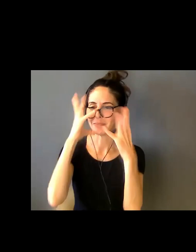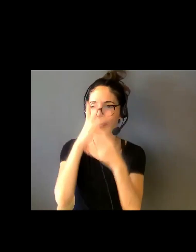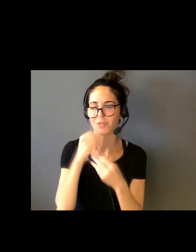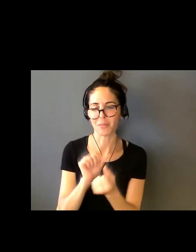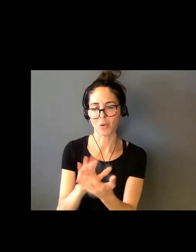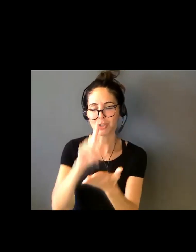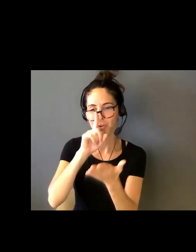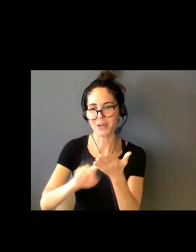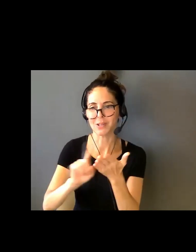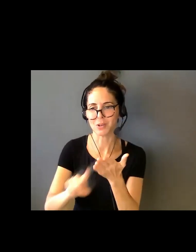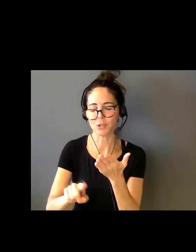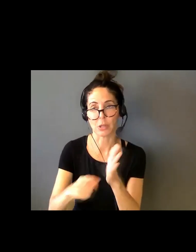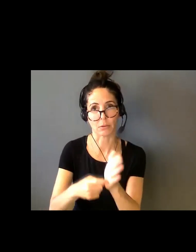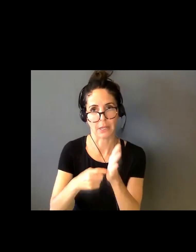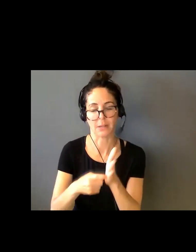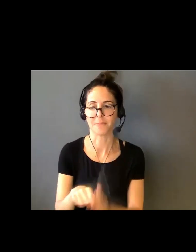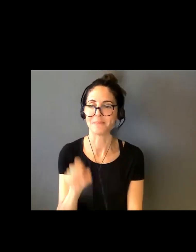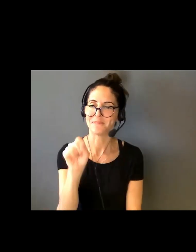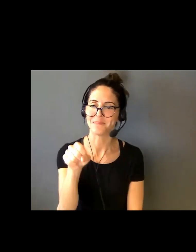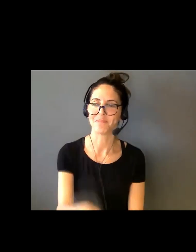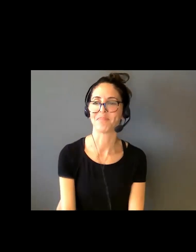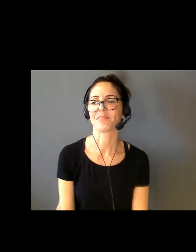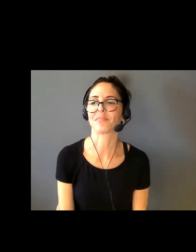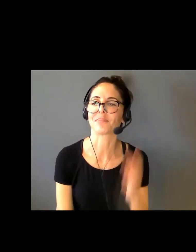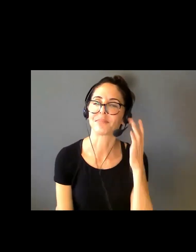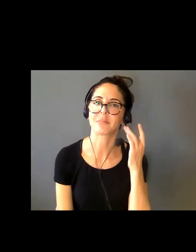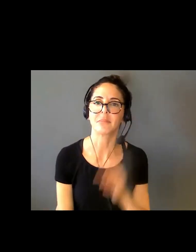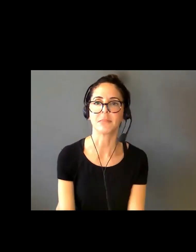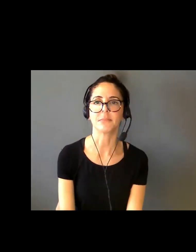incredibly essential, is what I am hearing today. >> DR. EVELYN KISSI: And I think, Jen, if I can